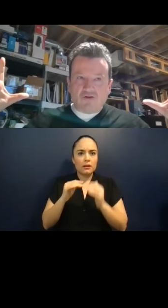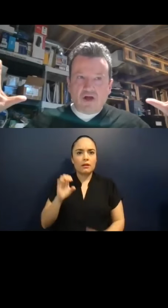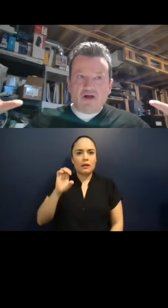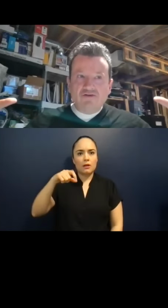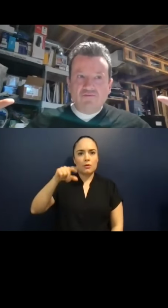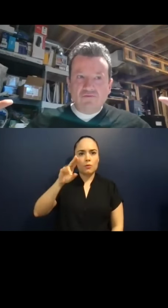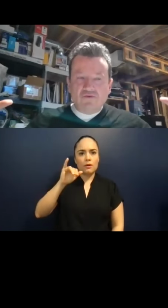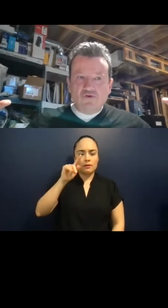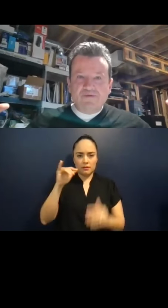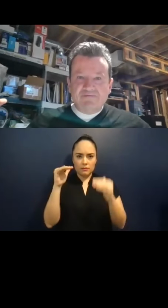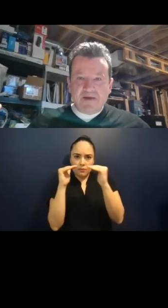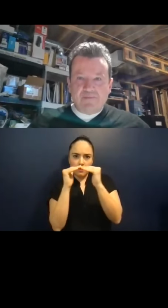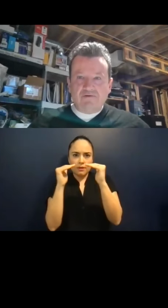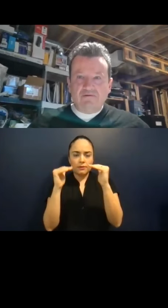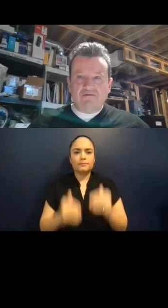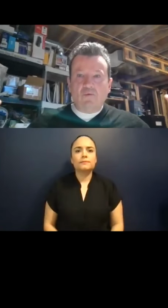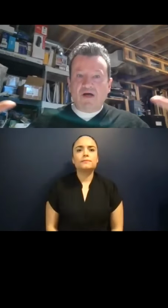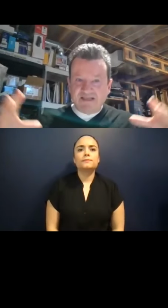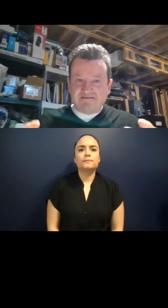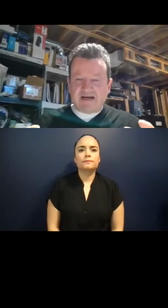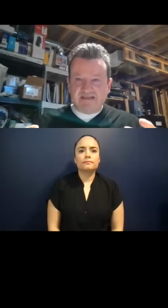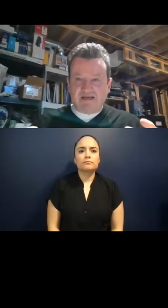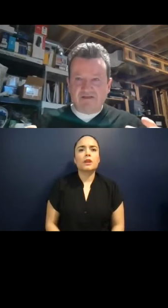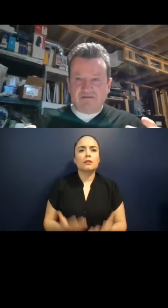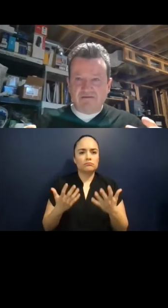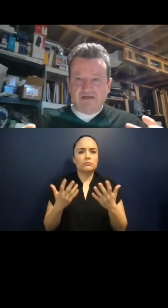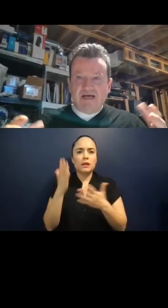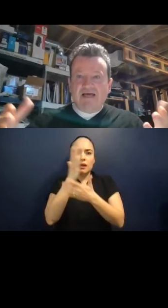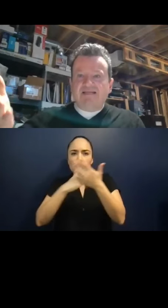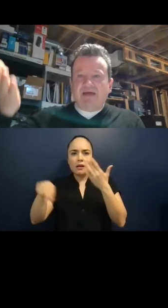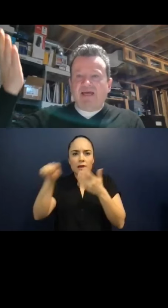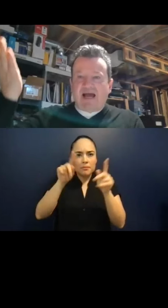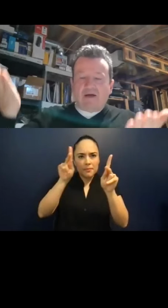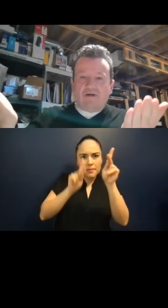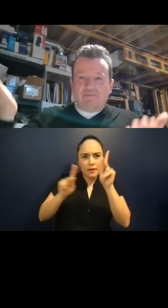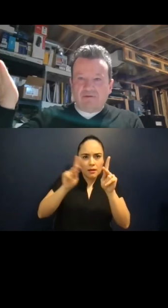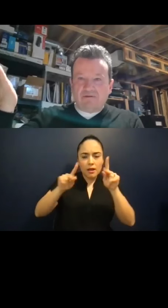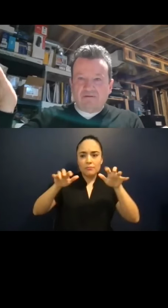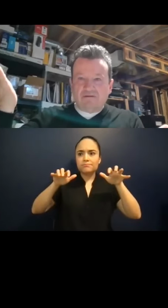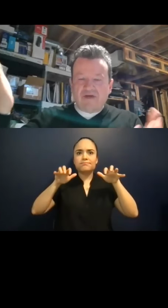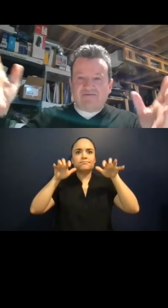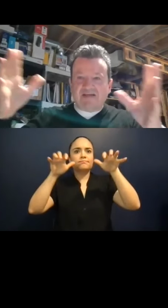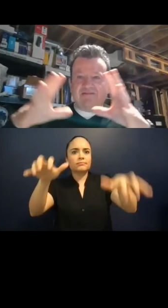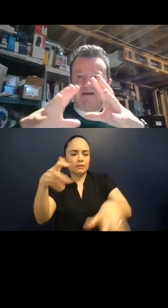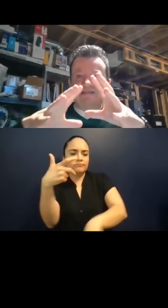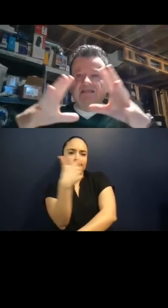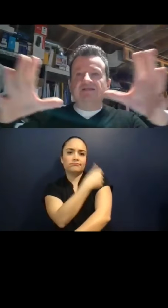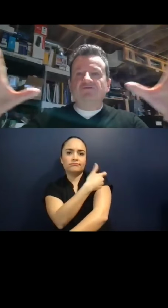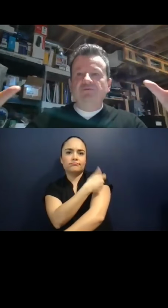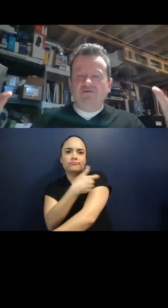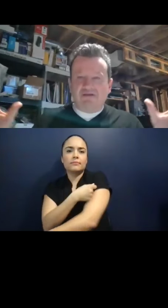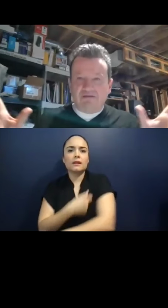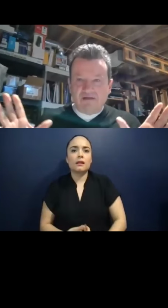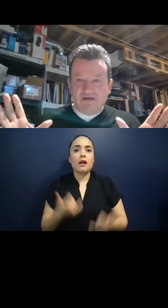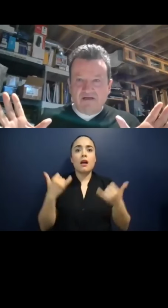Equity means we all have equal access and what we have to remember with the word equity is that